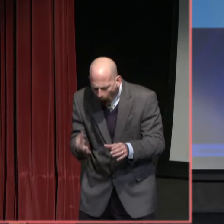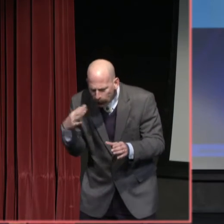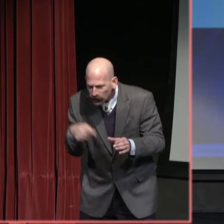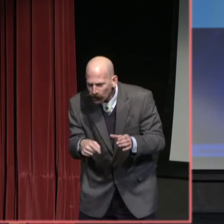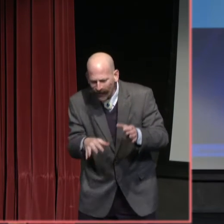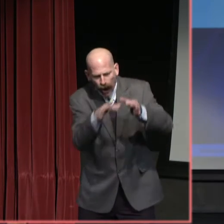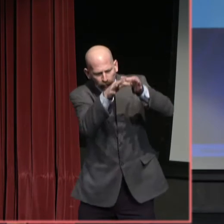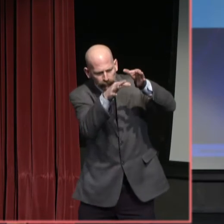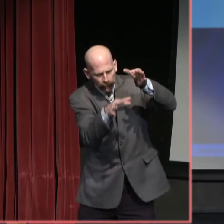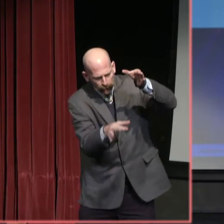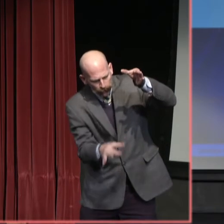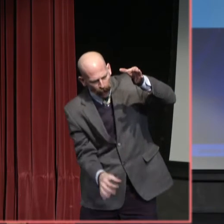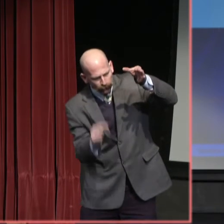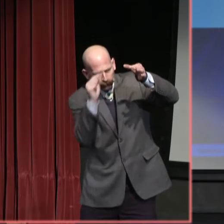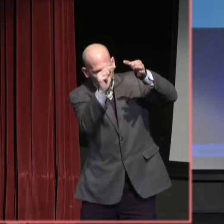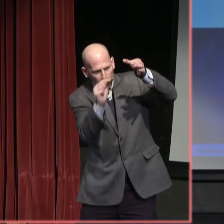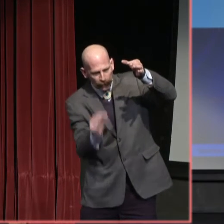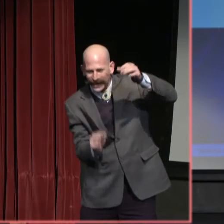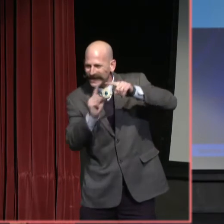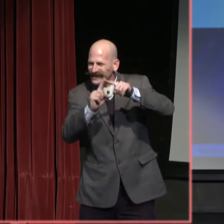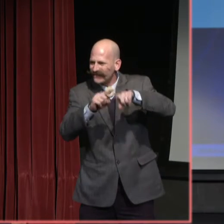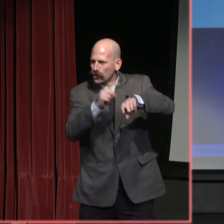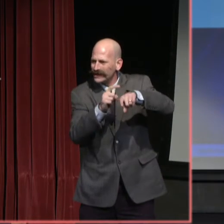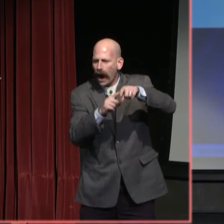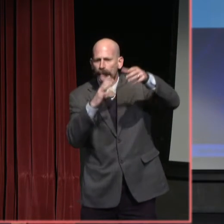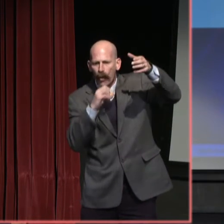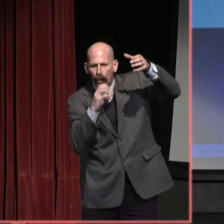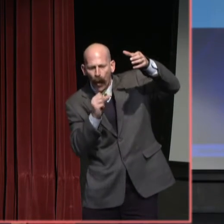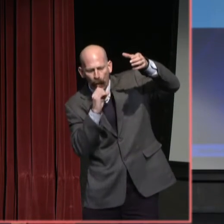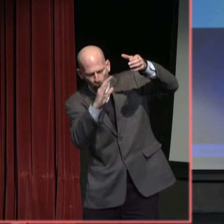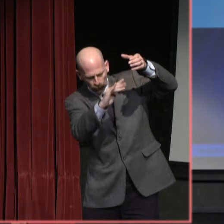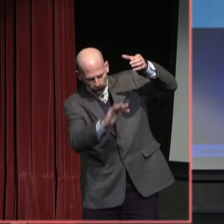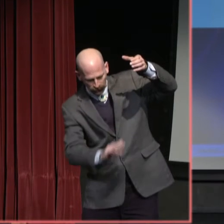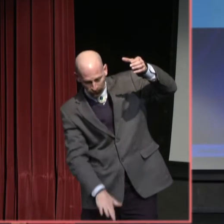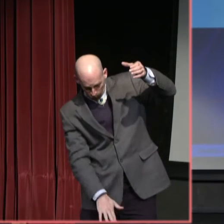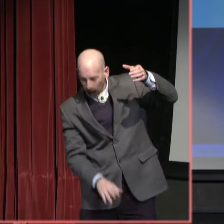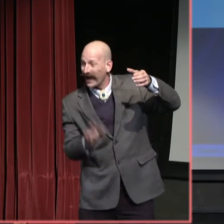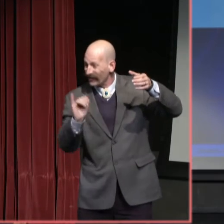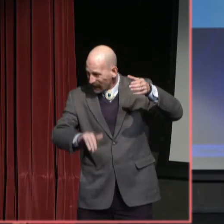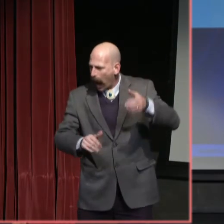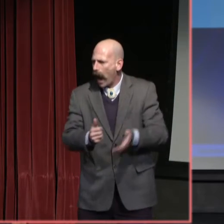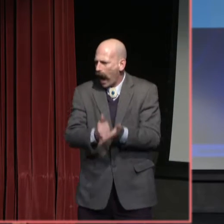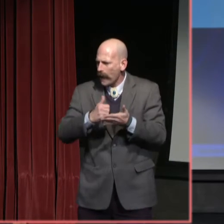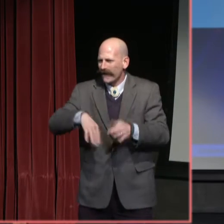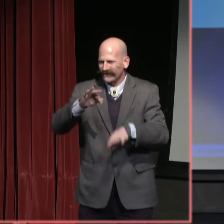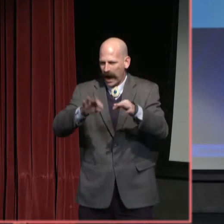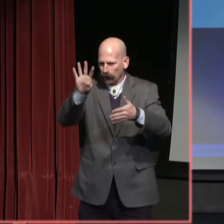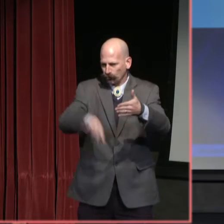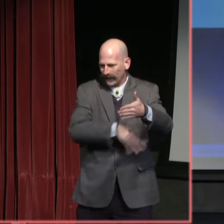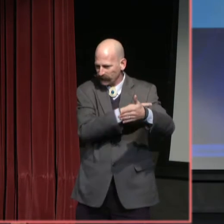out what the concentration was long, long ago. And then we come up with this graph here and what we see is